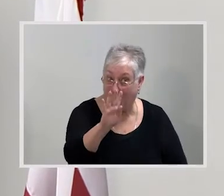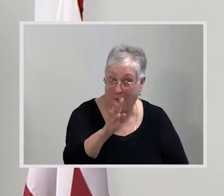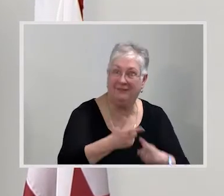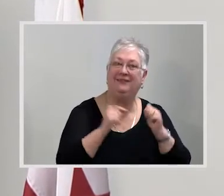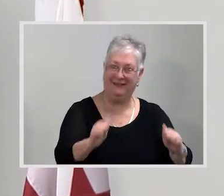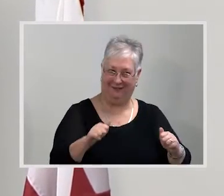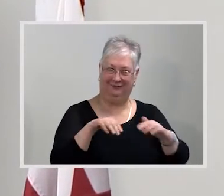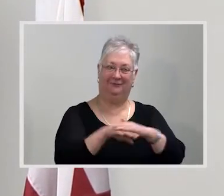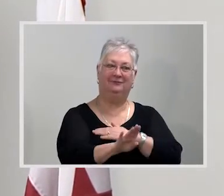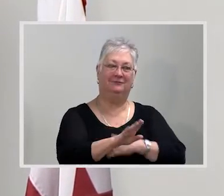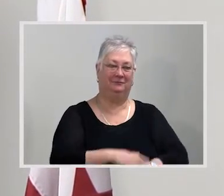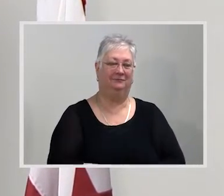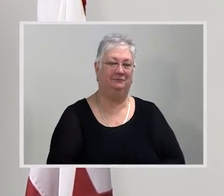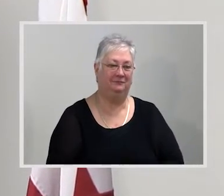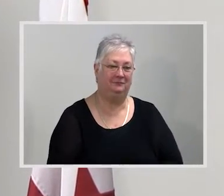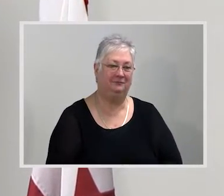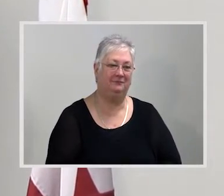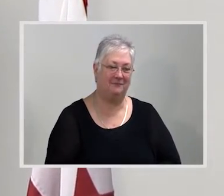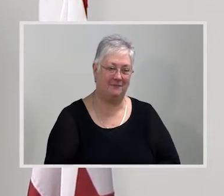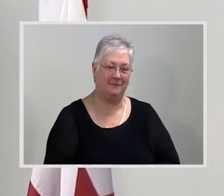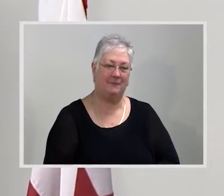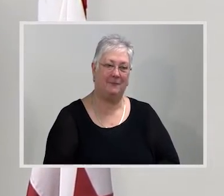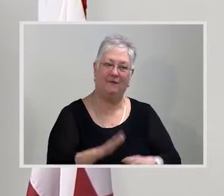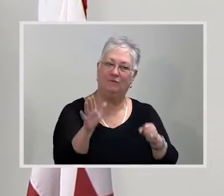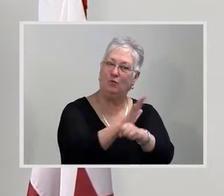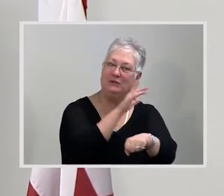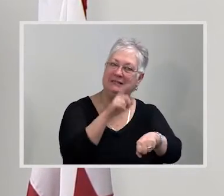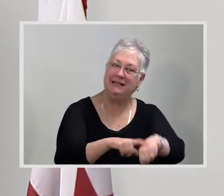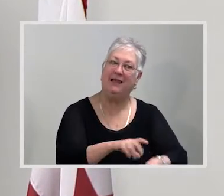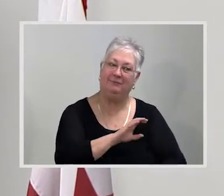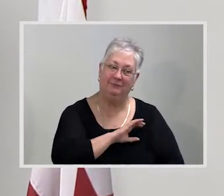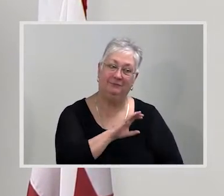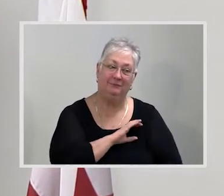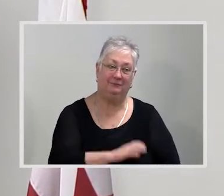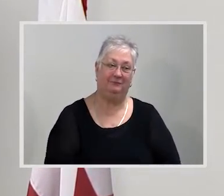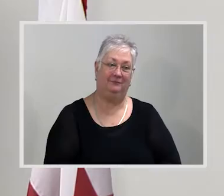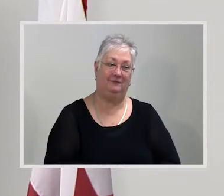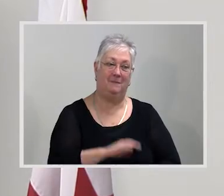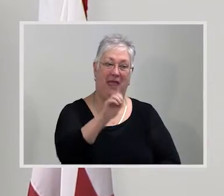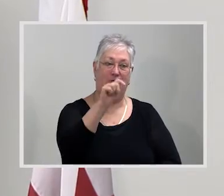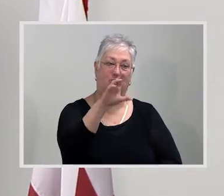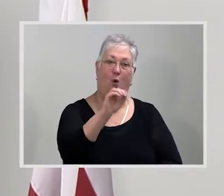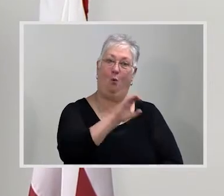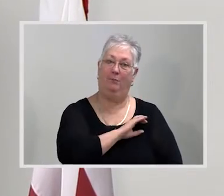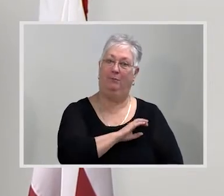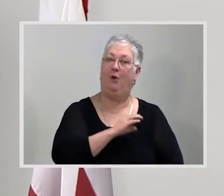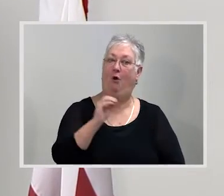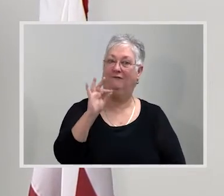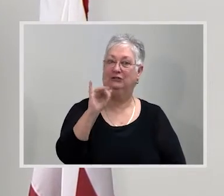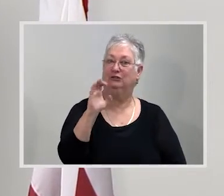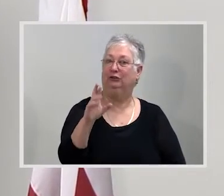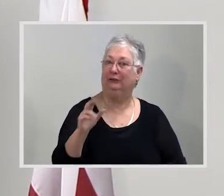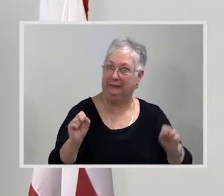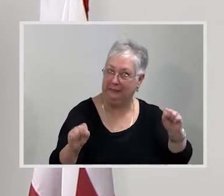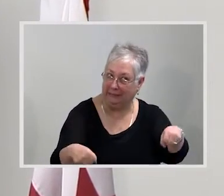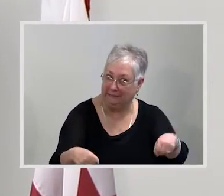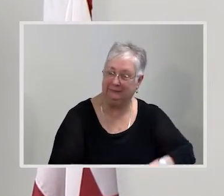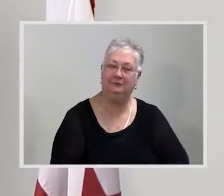CREDITS, YOU CAN COME ON AS A FULL-TIME METROPOLITAN POLICE OFFICER. AND PART OF THE REASON WHY WE